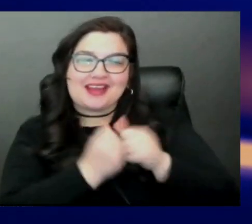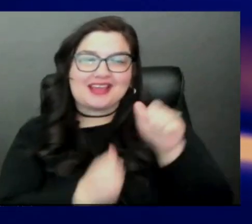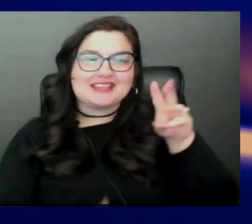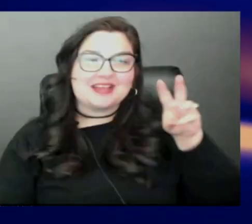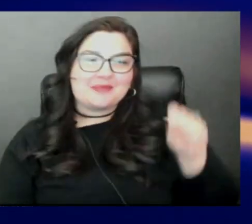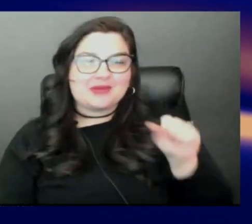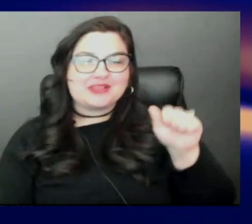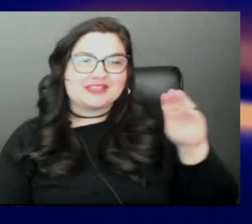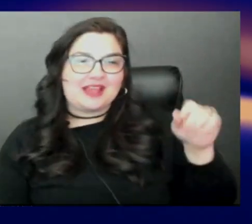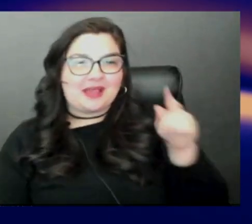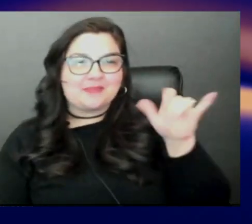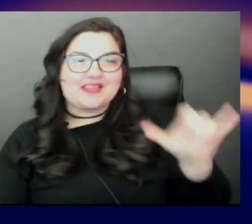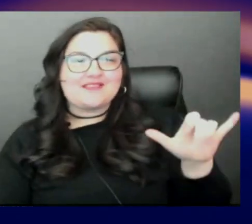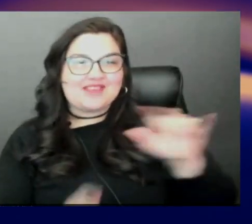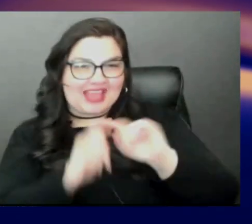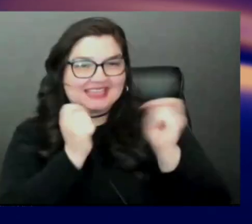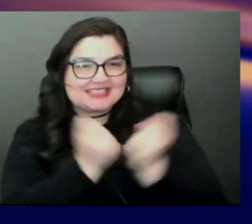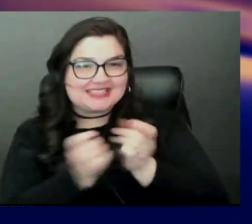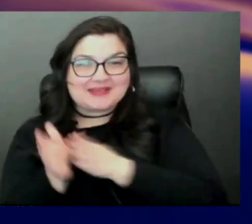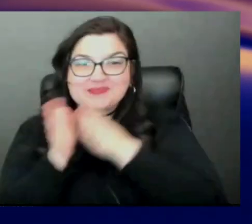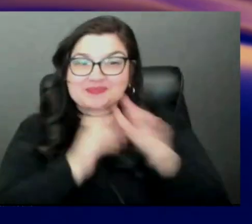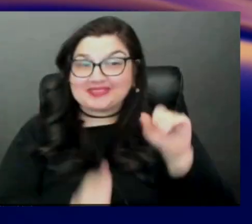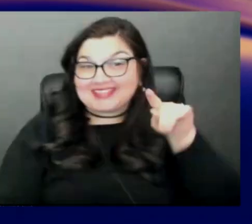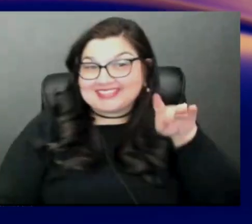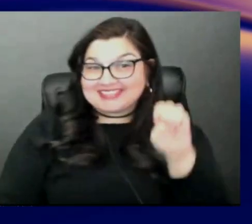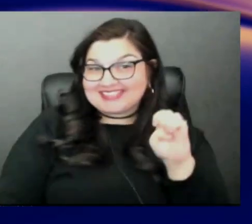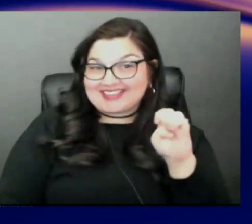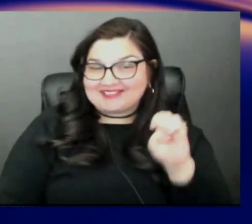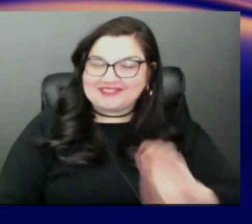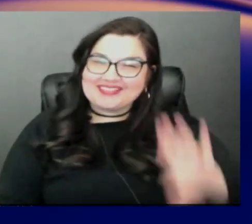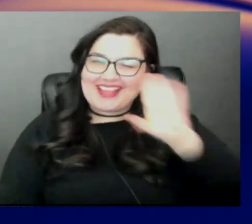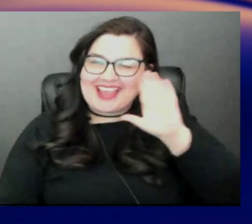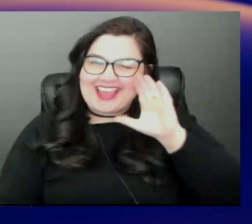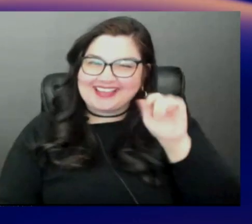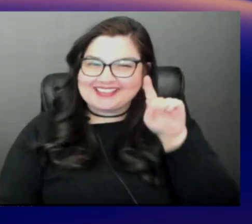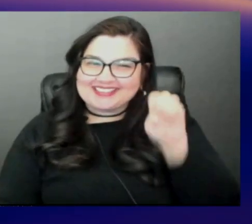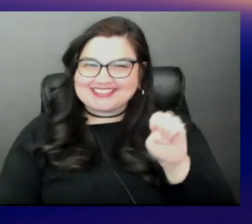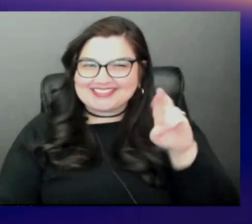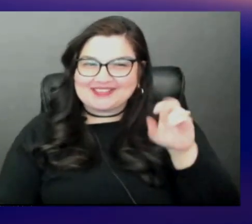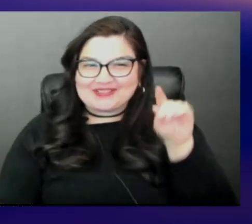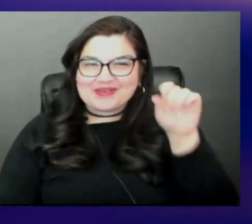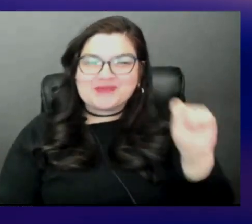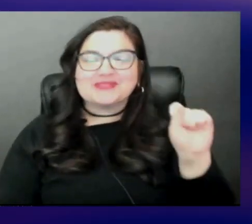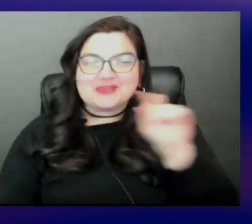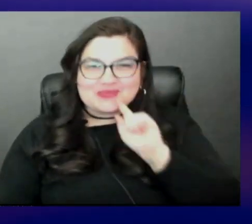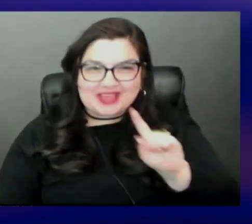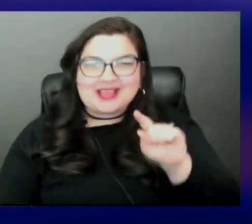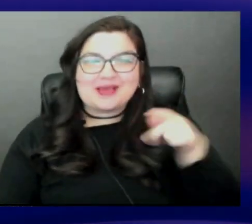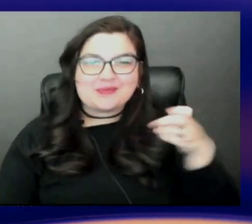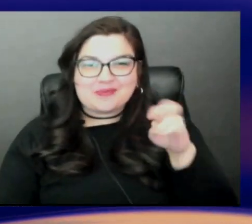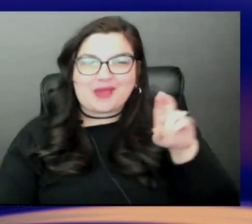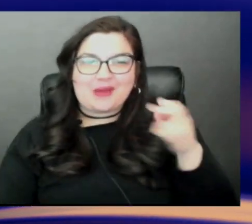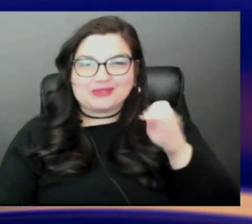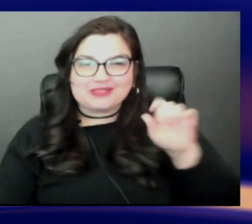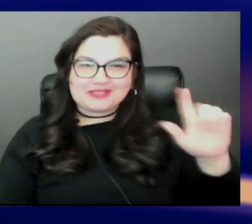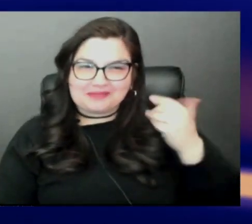I am joined here by my co-host Steve. Steve Roberts, developer for .NET and Powershell. All right. What are we talking about today?